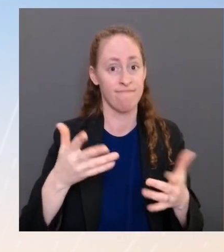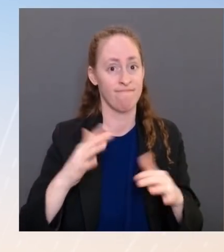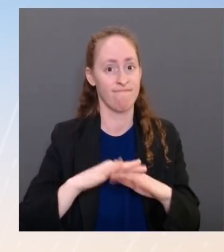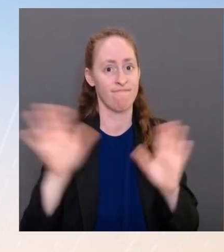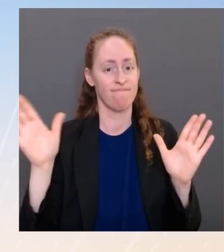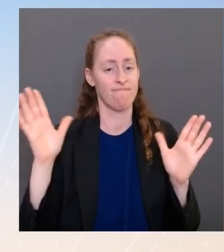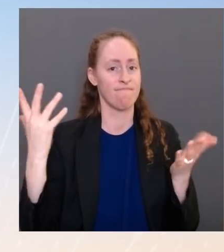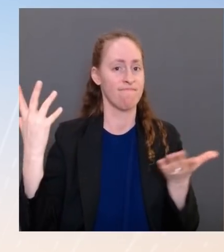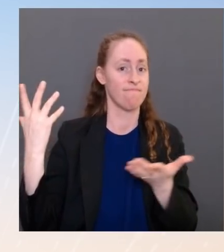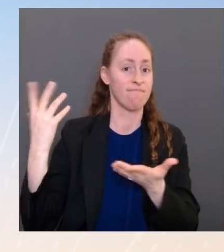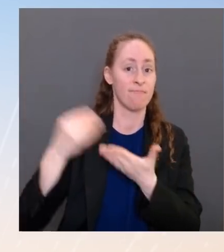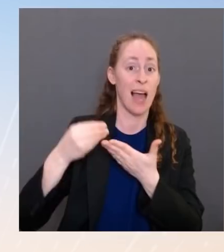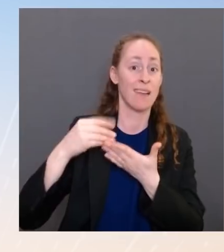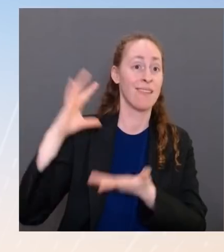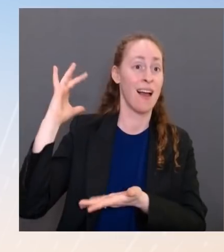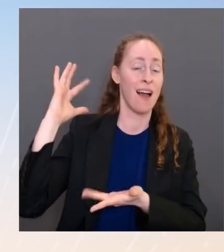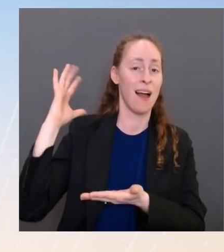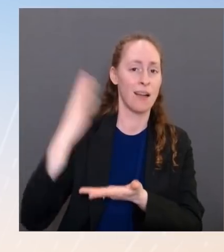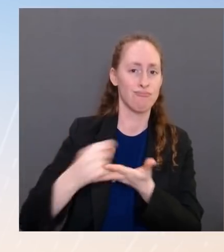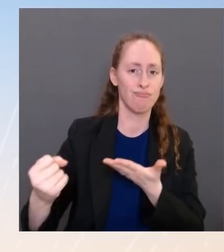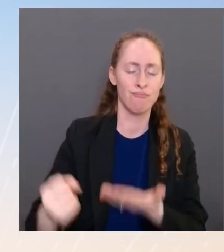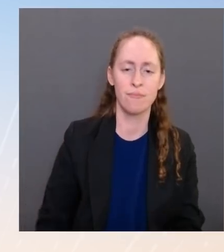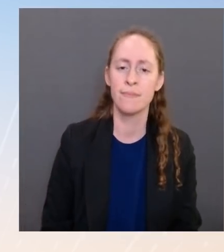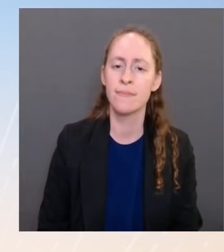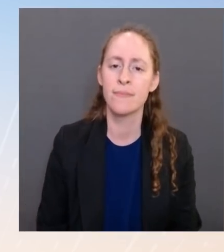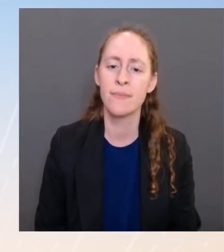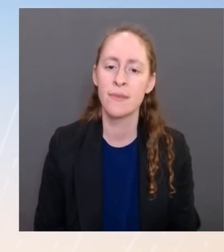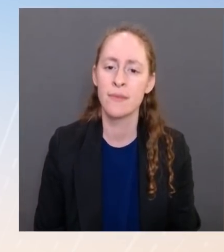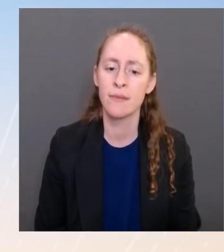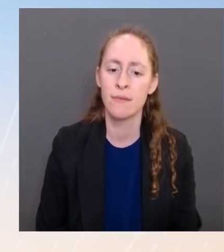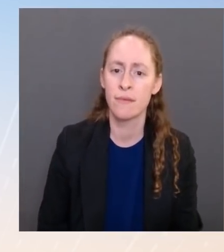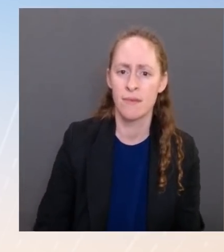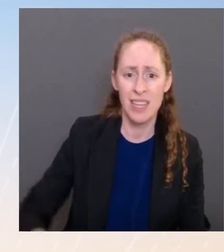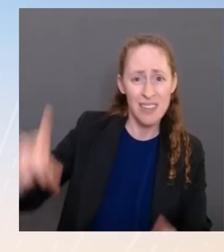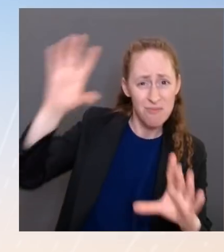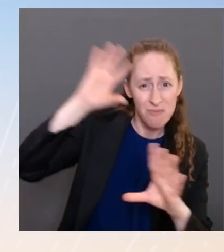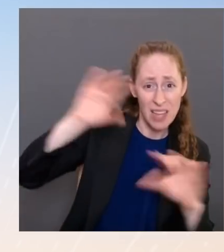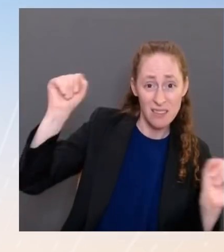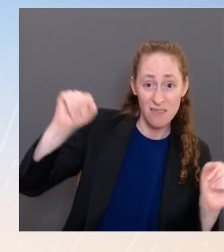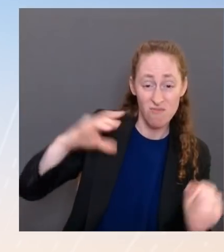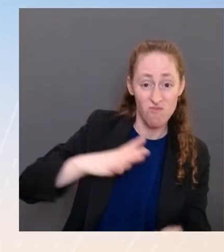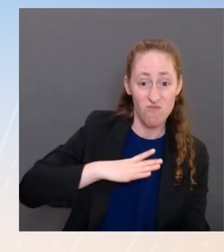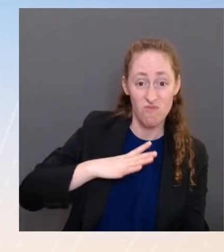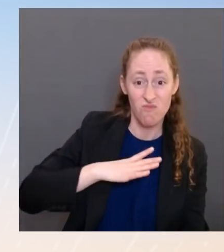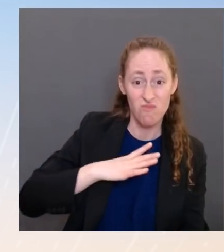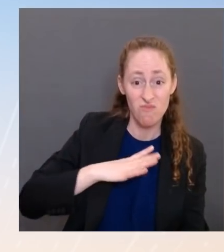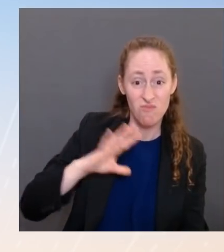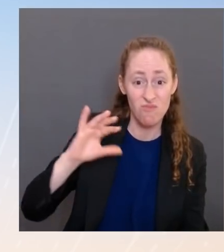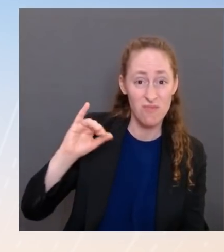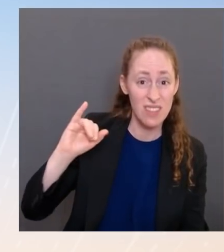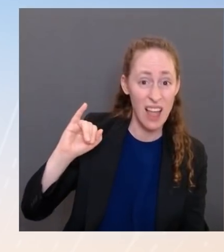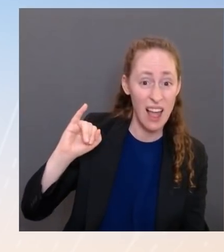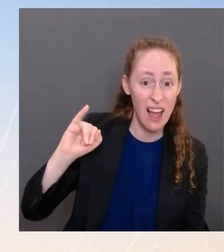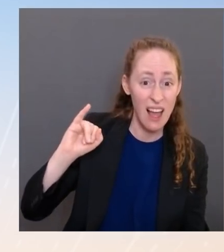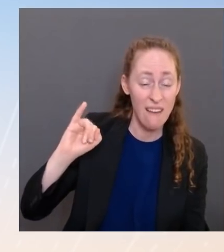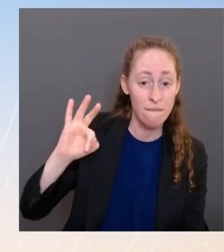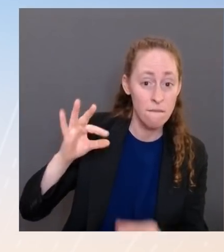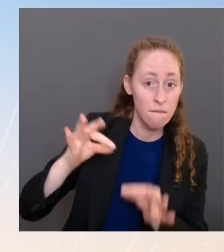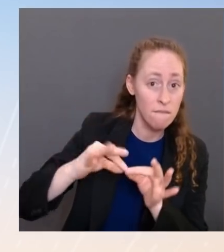with that being not included in the final package? Ms. Psaki: If what were to delay? The Press: If this were to delay the nine days, you said, until money runs out. If you were not to include the Afghan aid, for example,